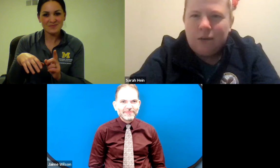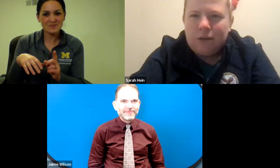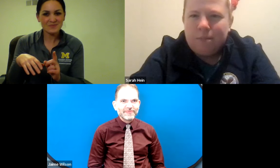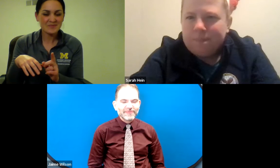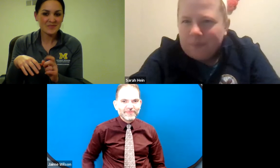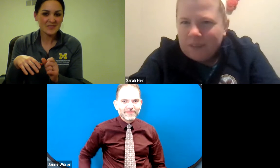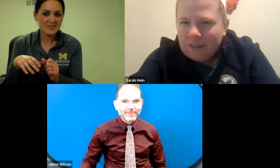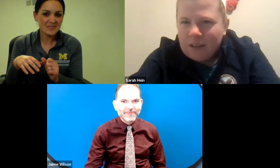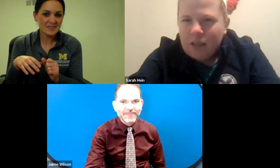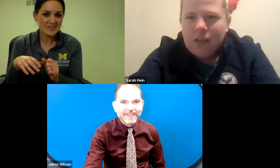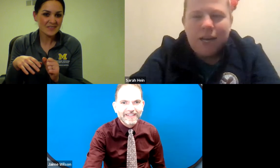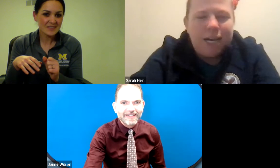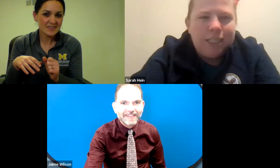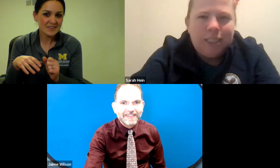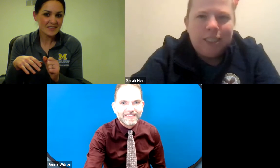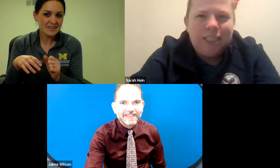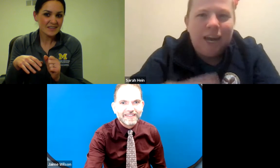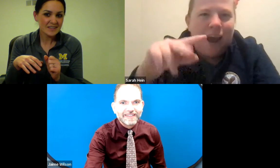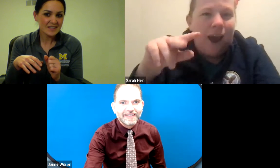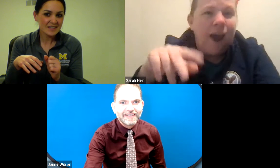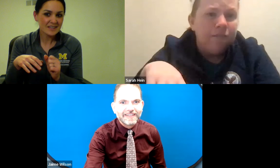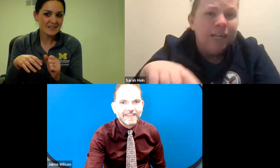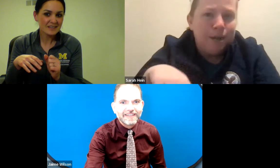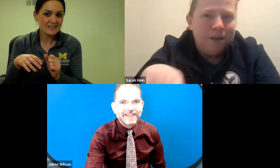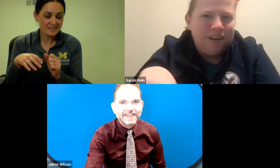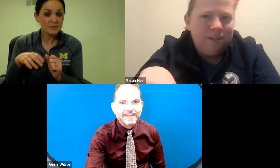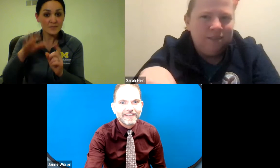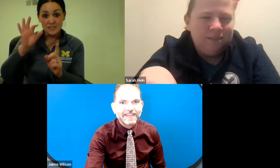Sarah Hein: Okay Sarah Hein: it at P.